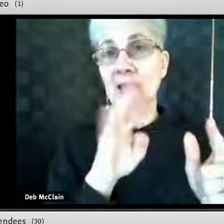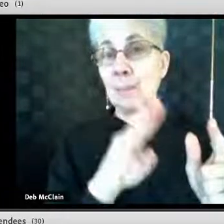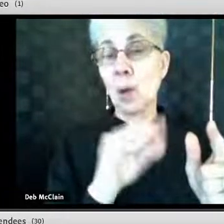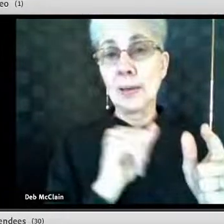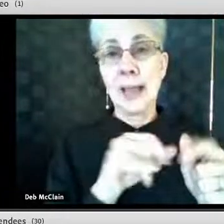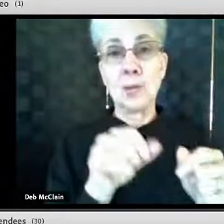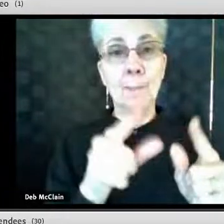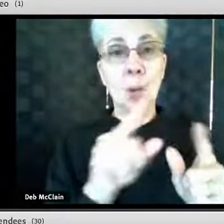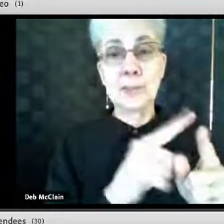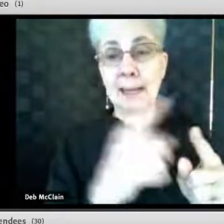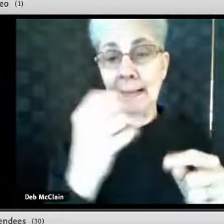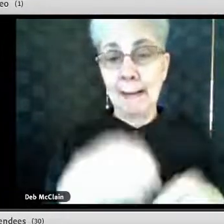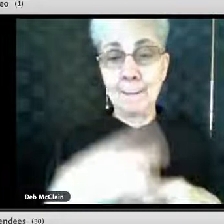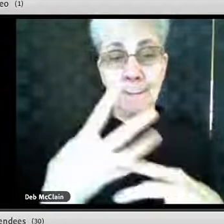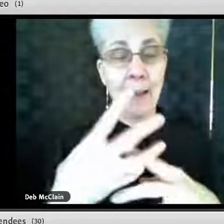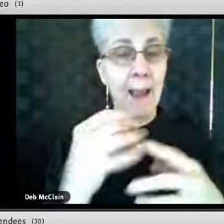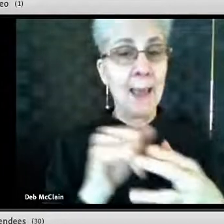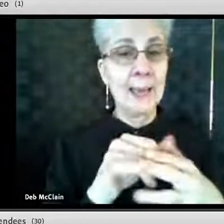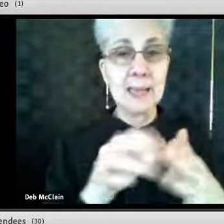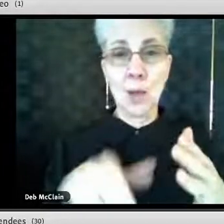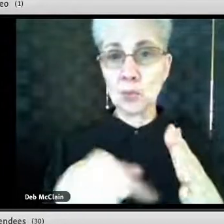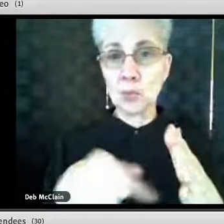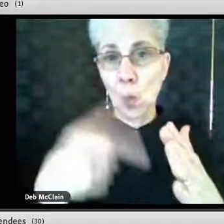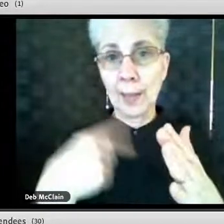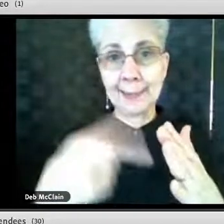and your post came by on my steam as I was scrolling.